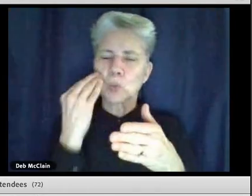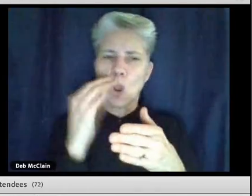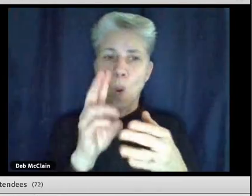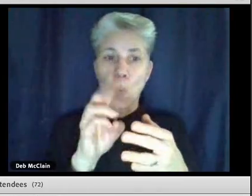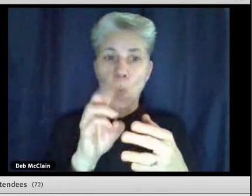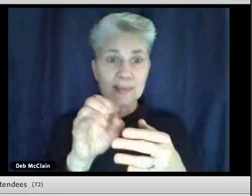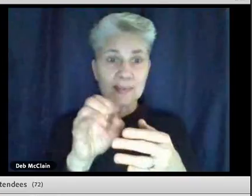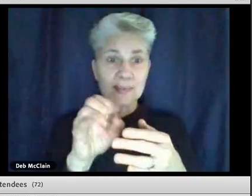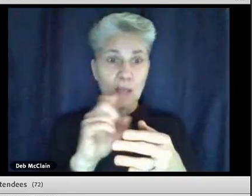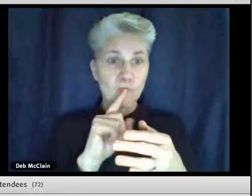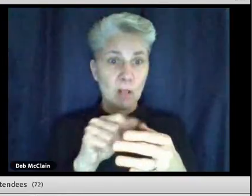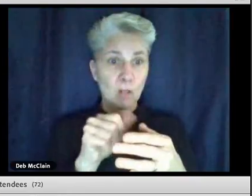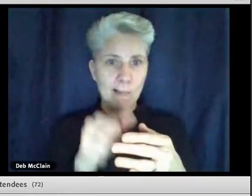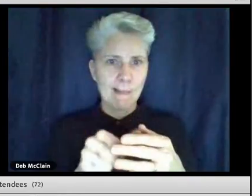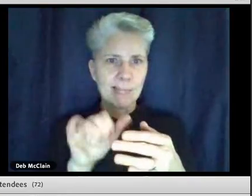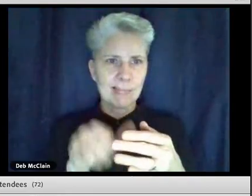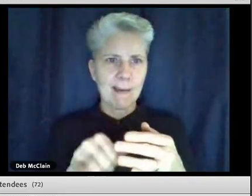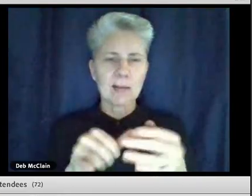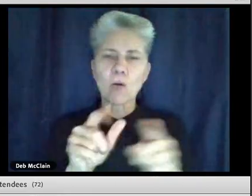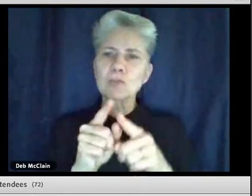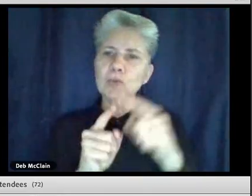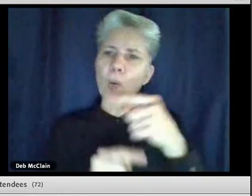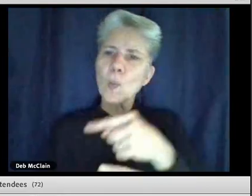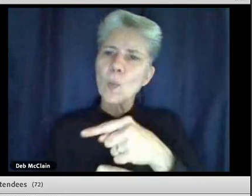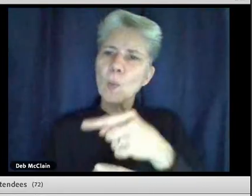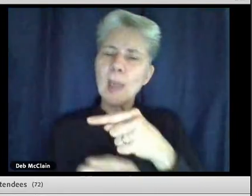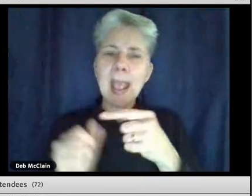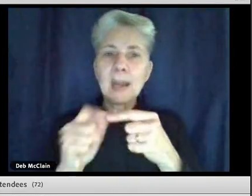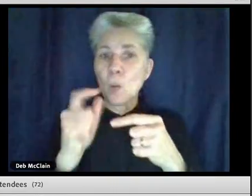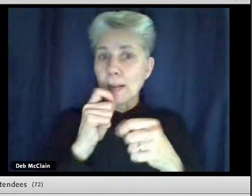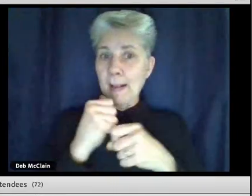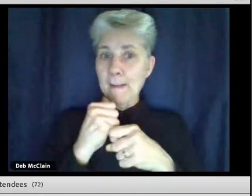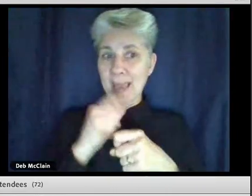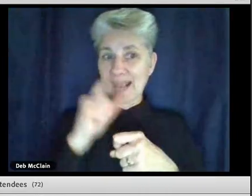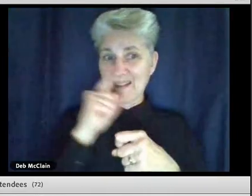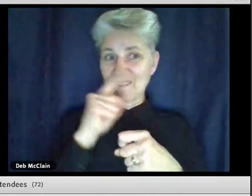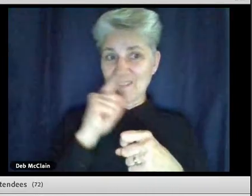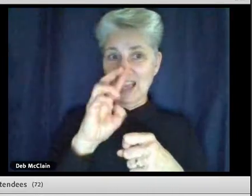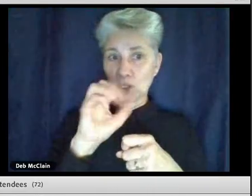and you can kind of see exactly what they are. So it kind of helps you to know if the website is real or not.